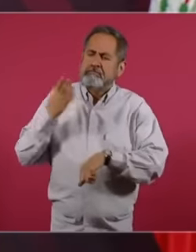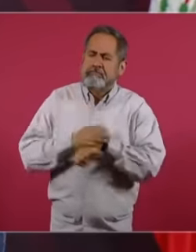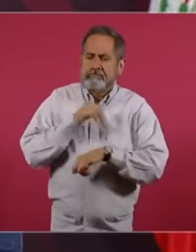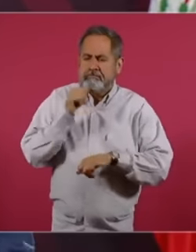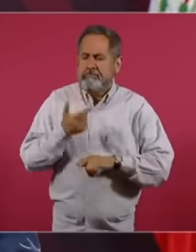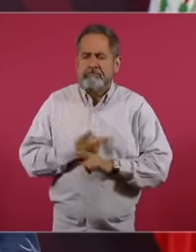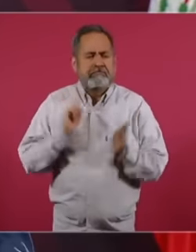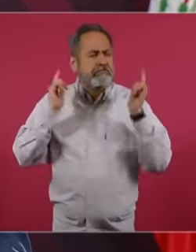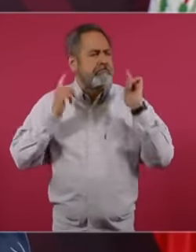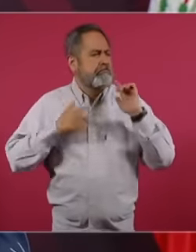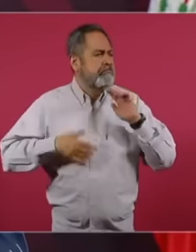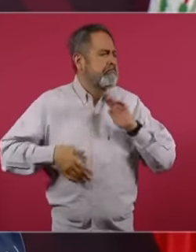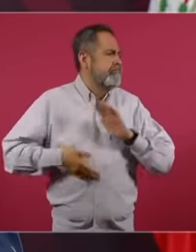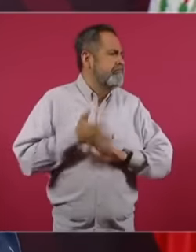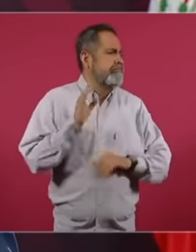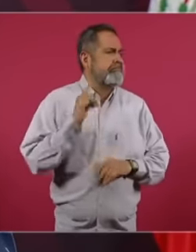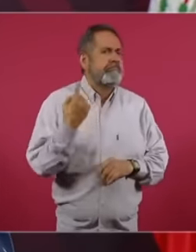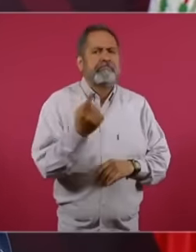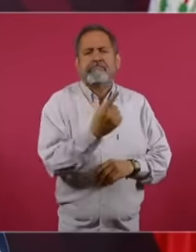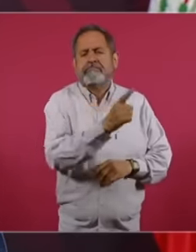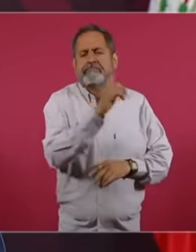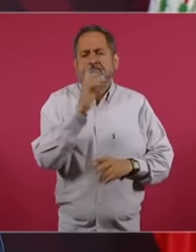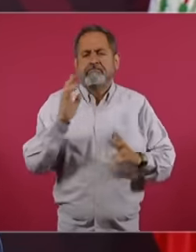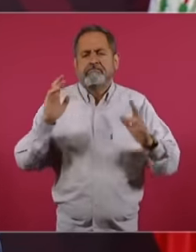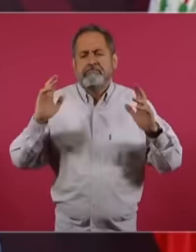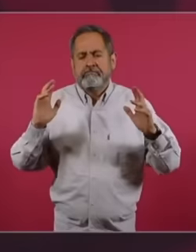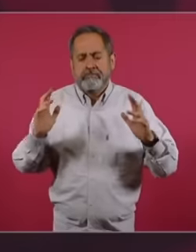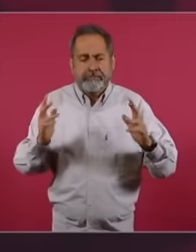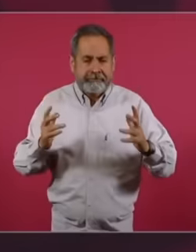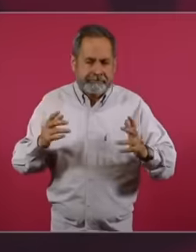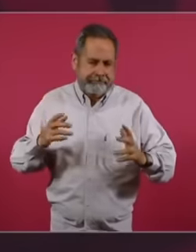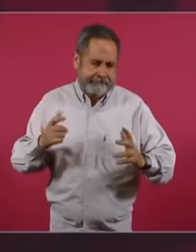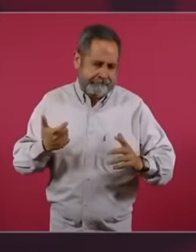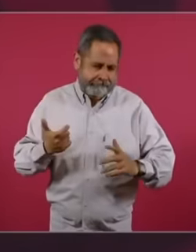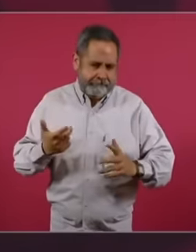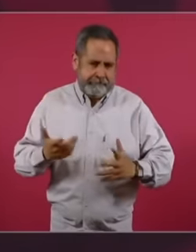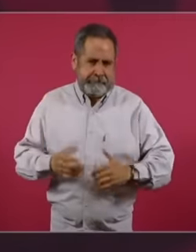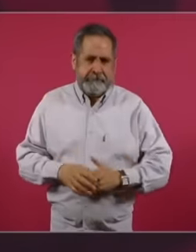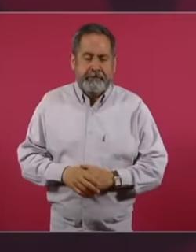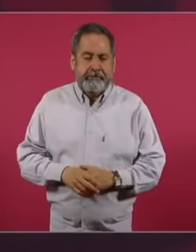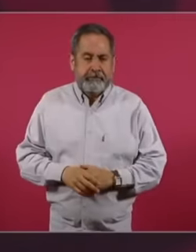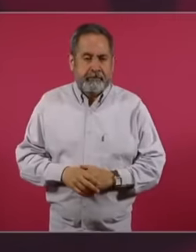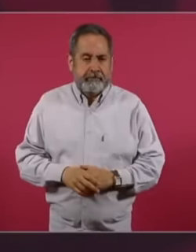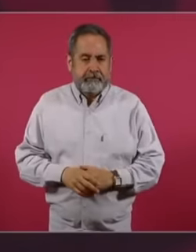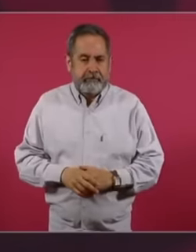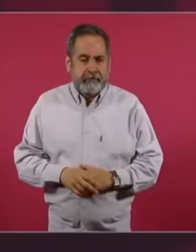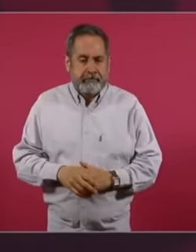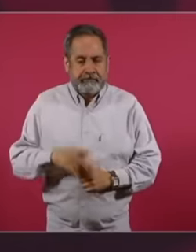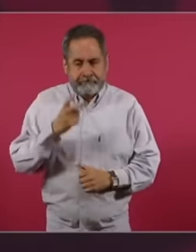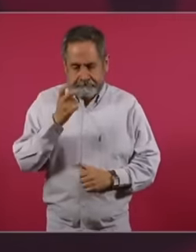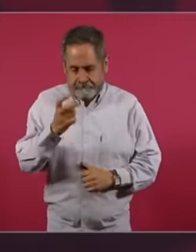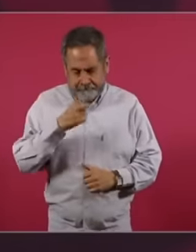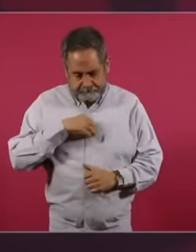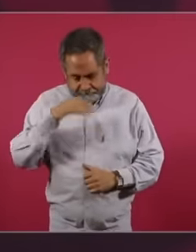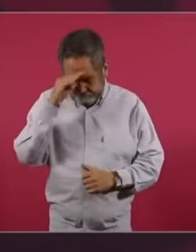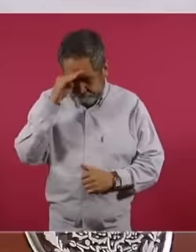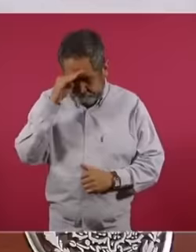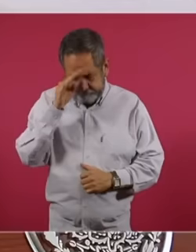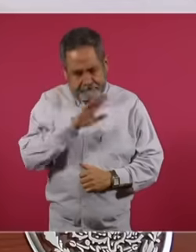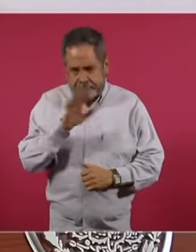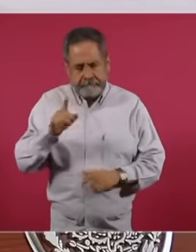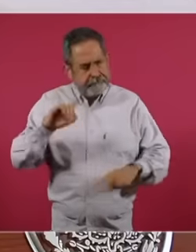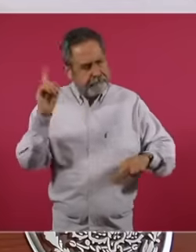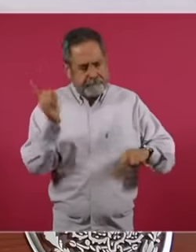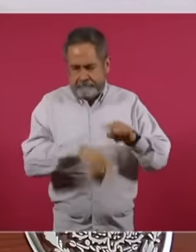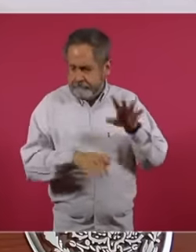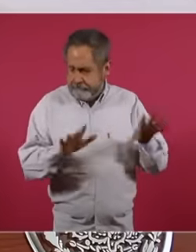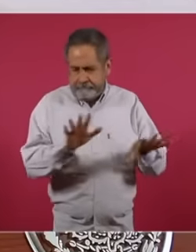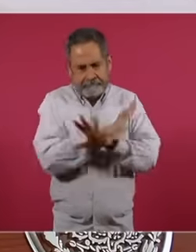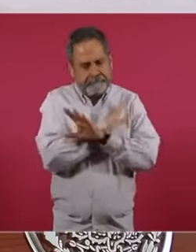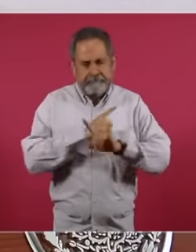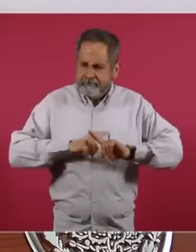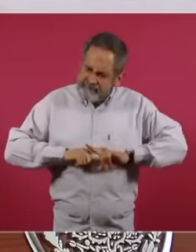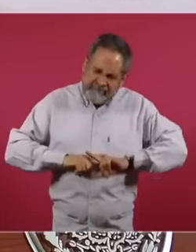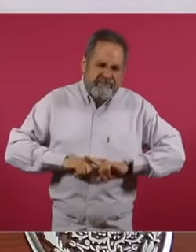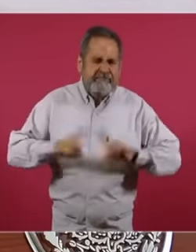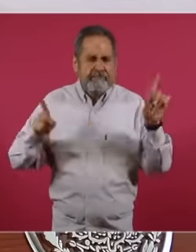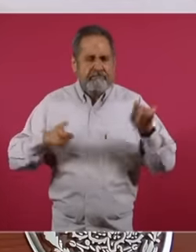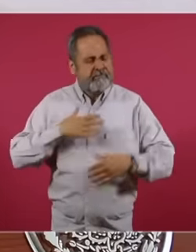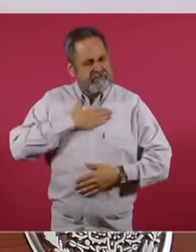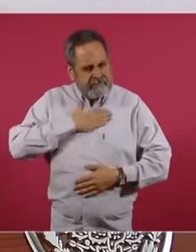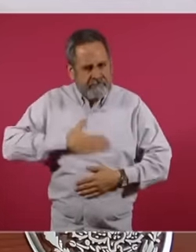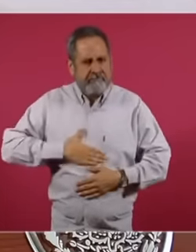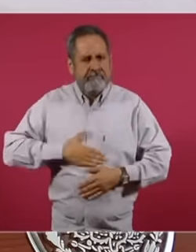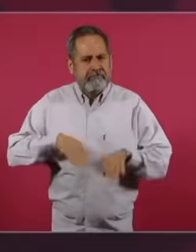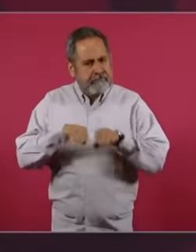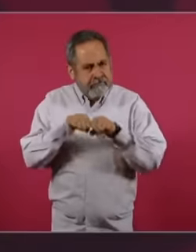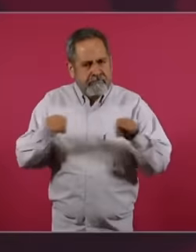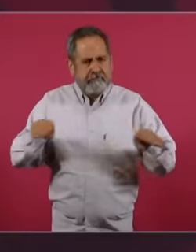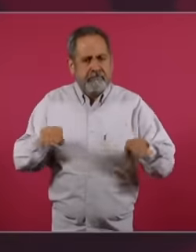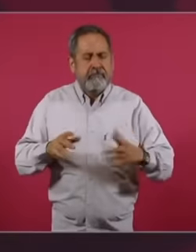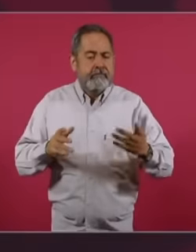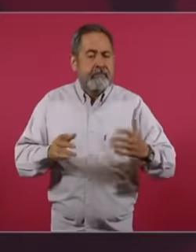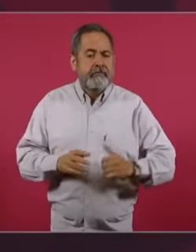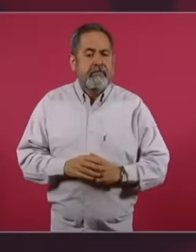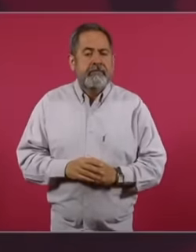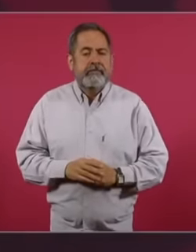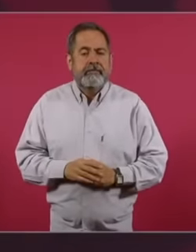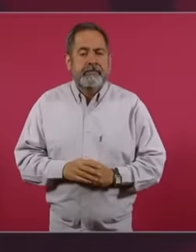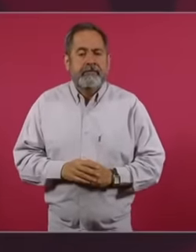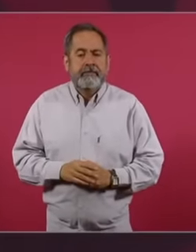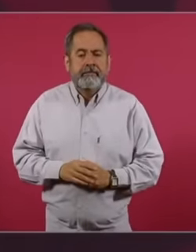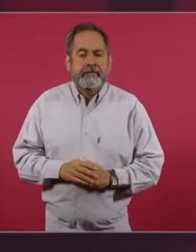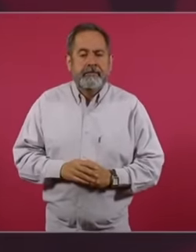impunity. So that's what that they are seeking to change more additions that have to do